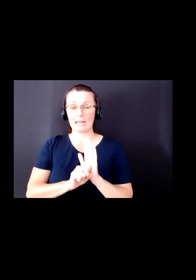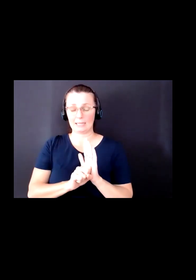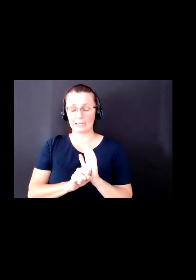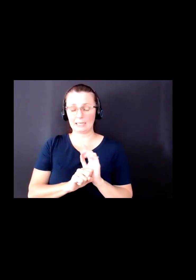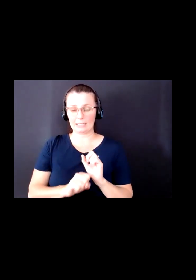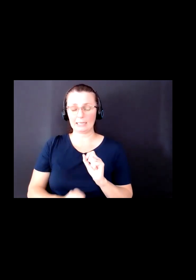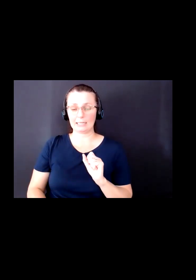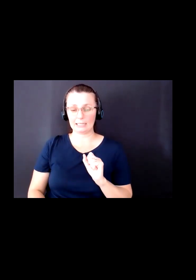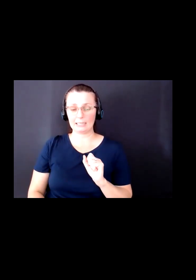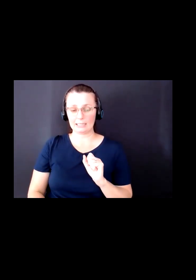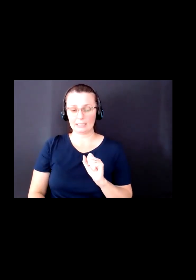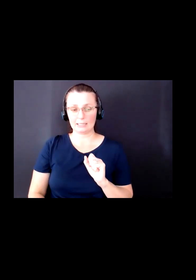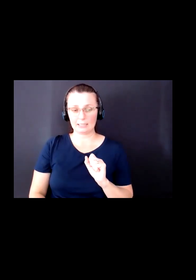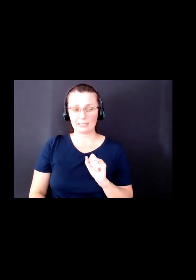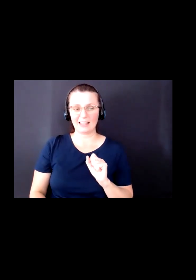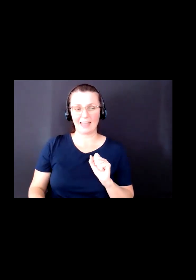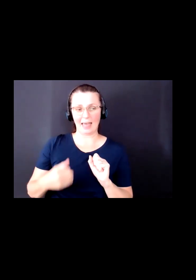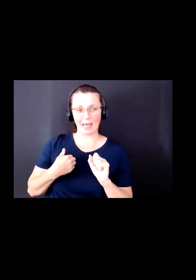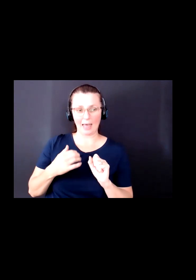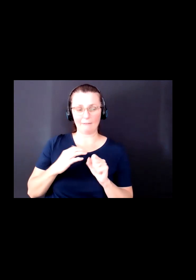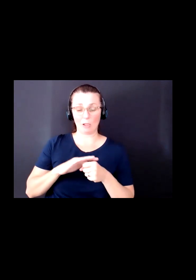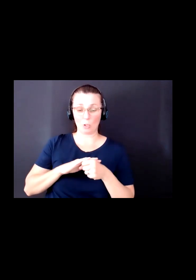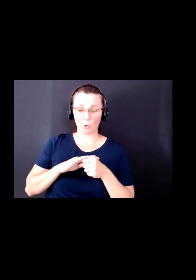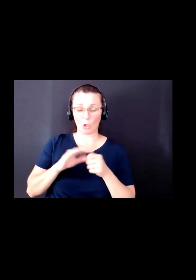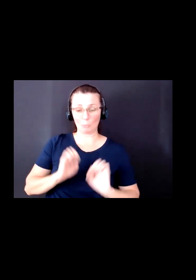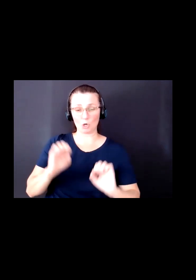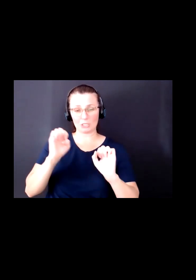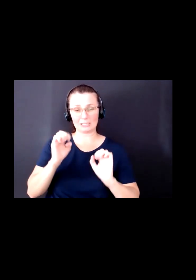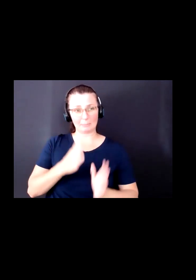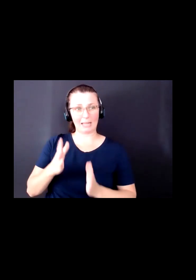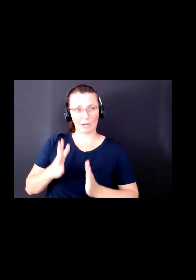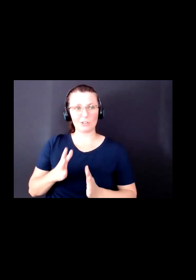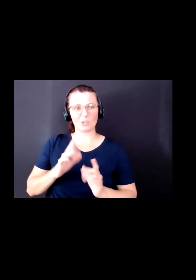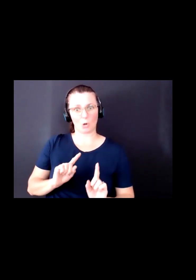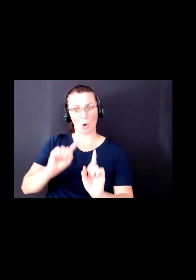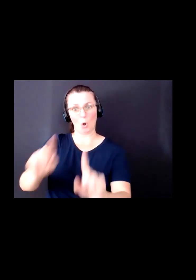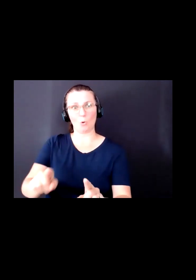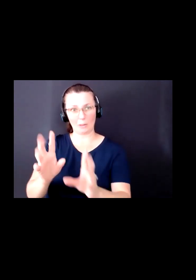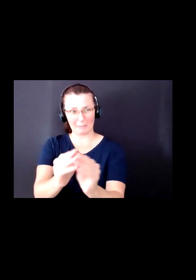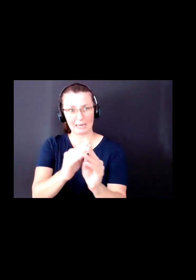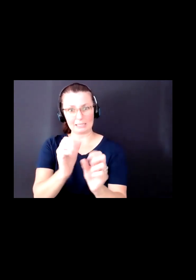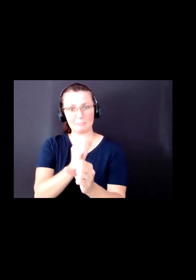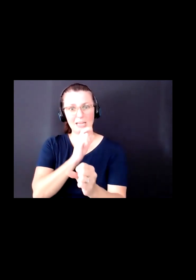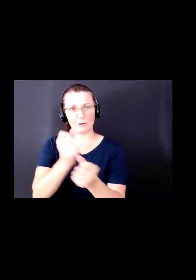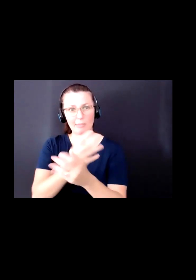planners are typically in attendance. As I mentioned before, MOD provides technical